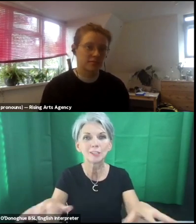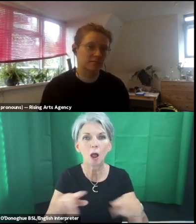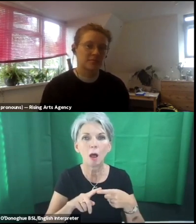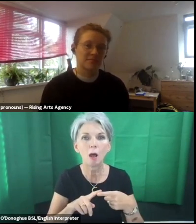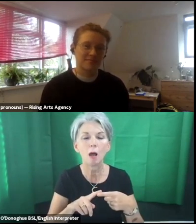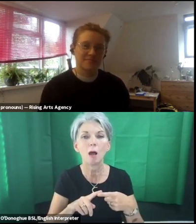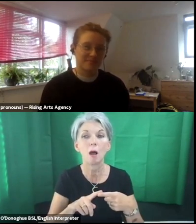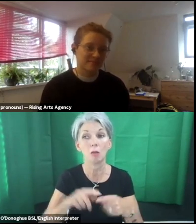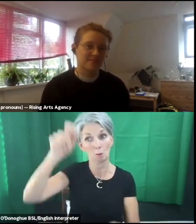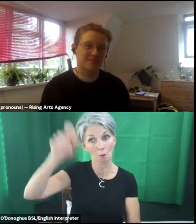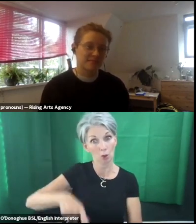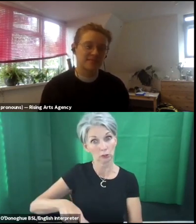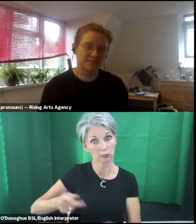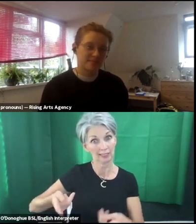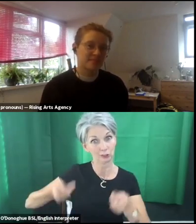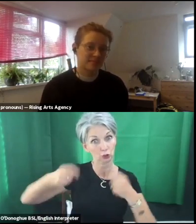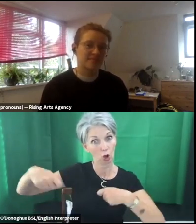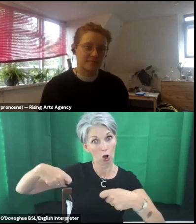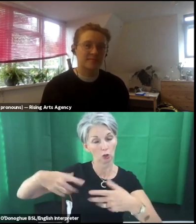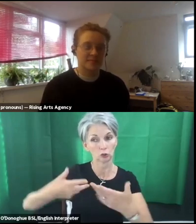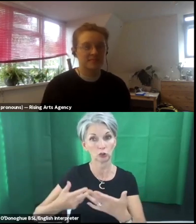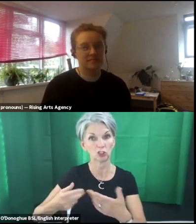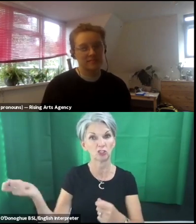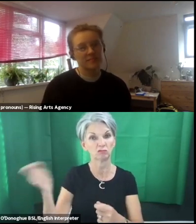of our social media drops it in there and we can all just click it and share it.